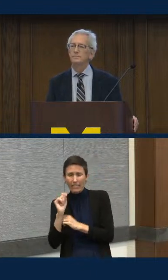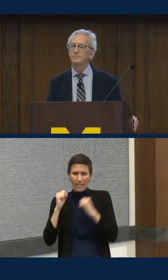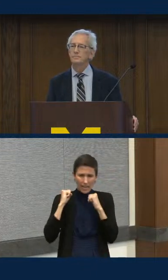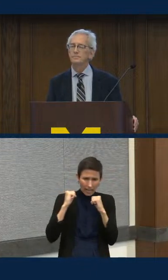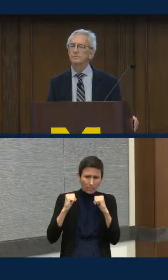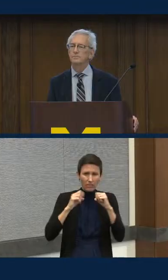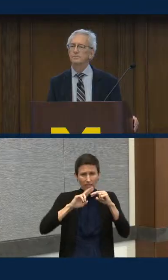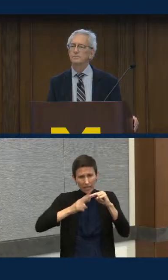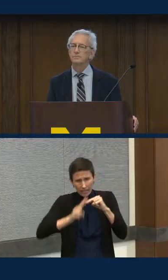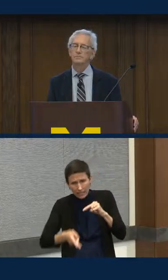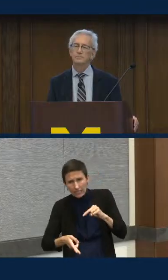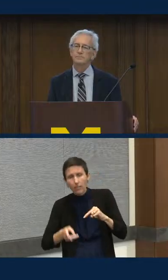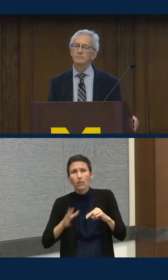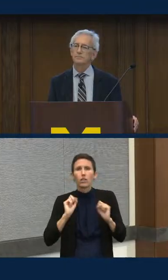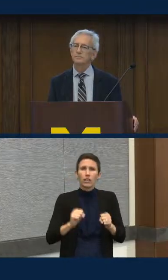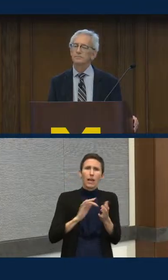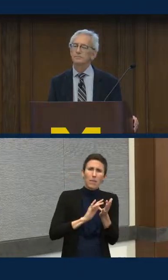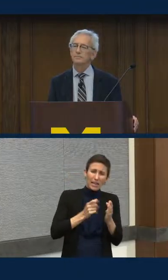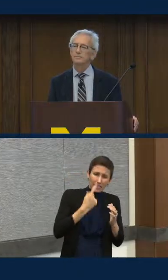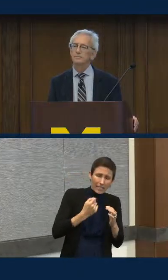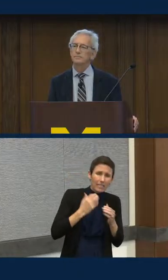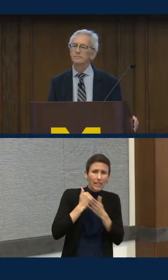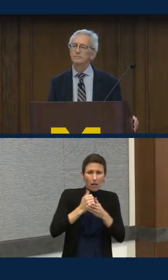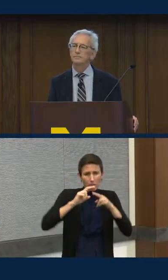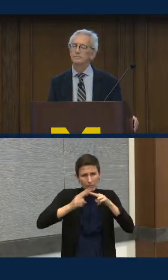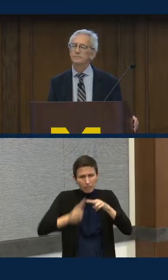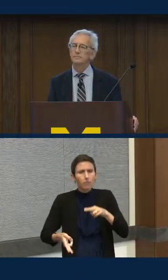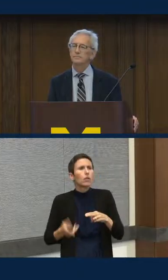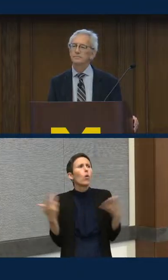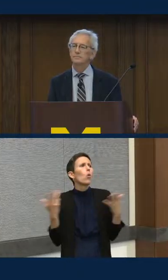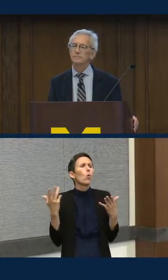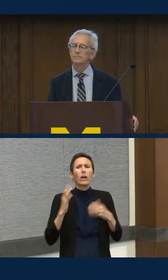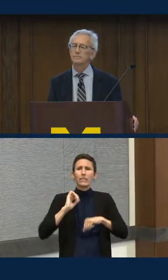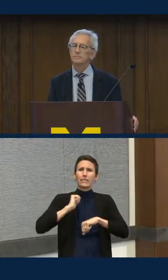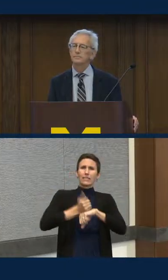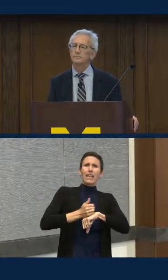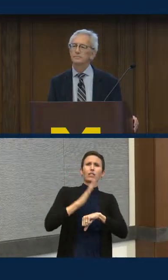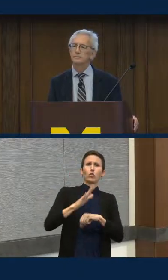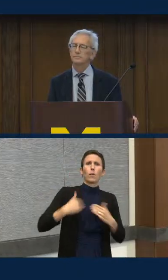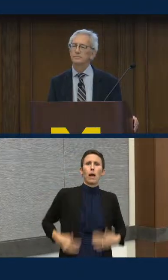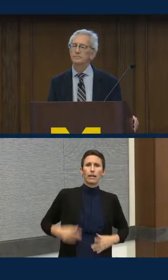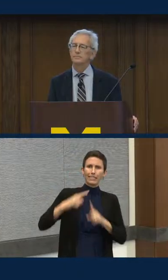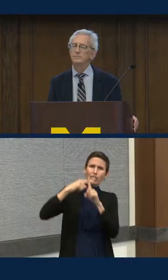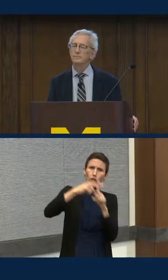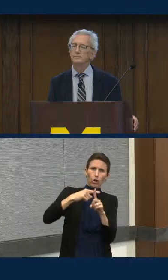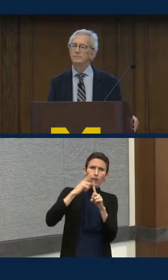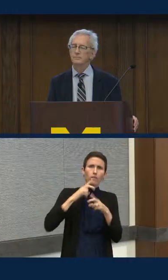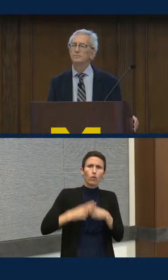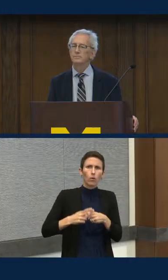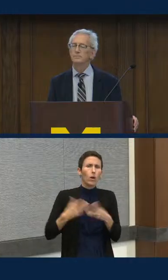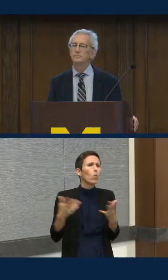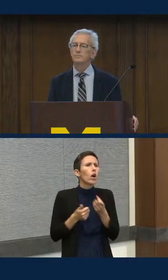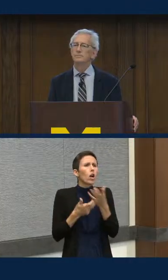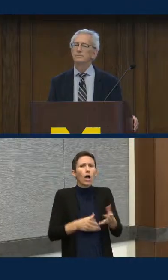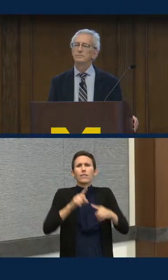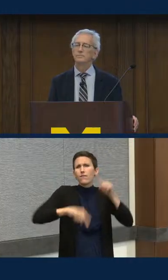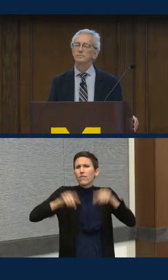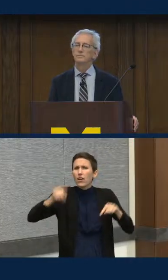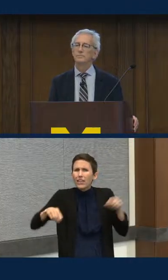again. What establishes the set point, what causes the variation in the population? And why does